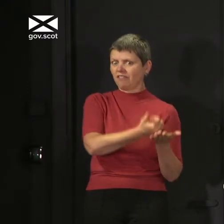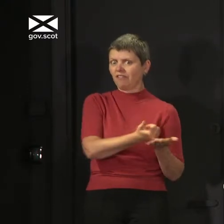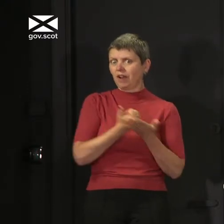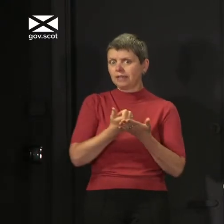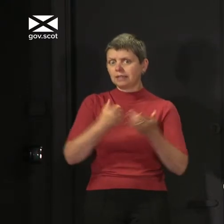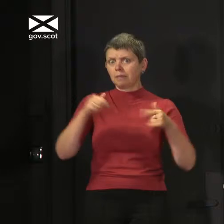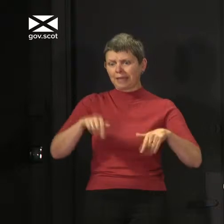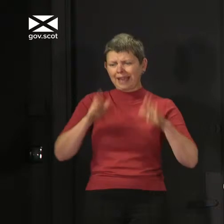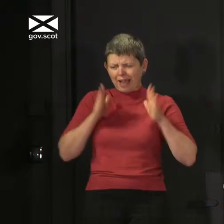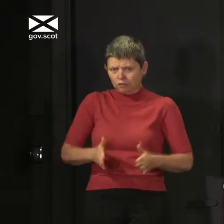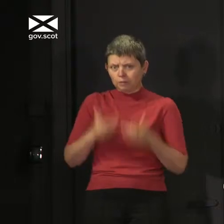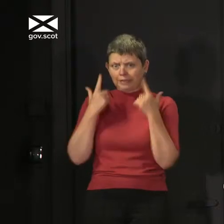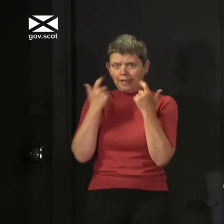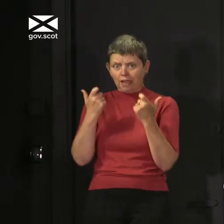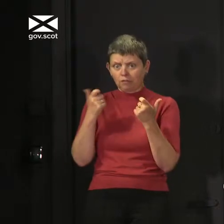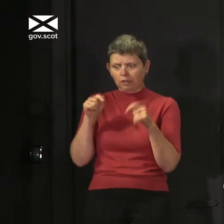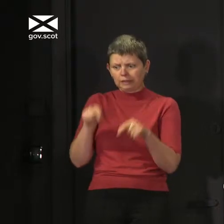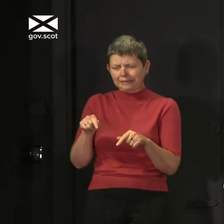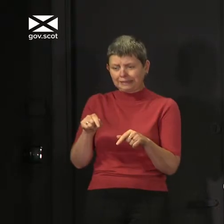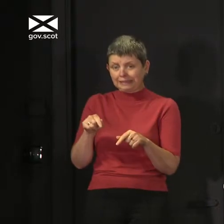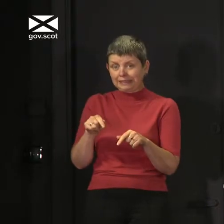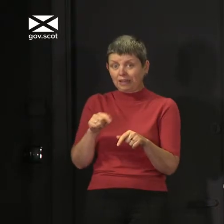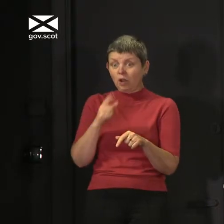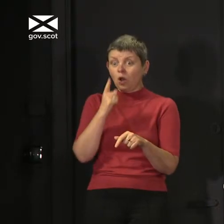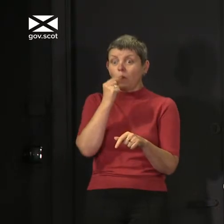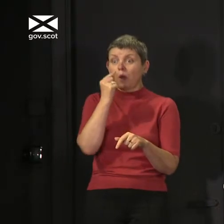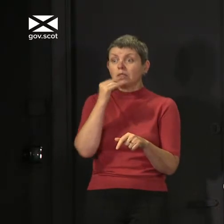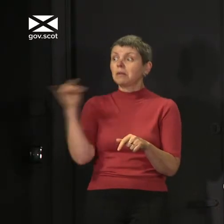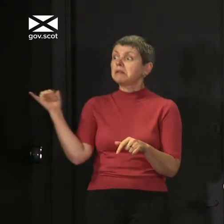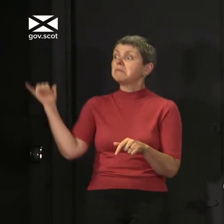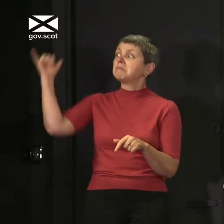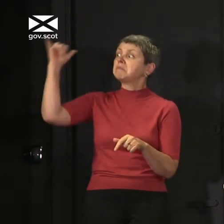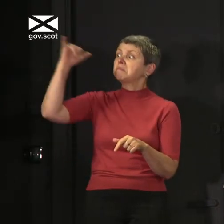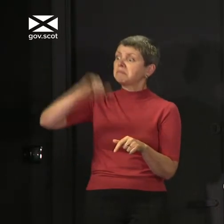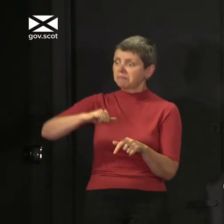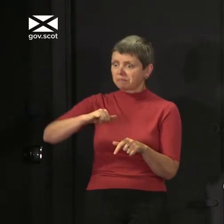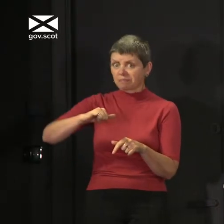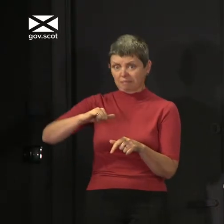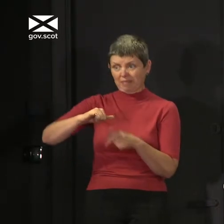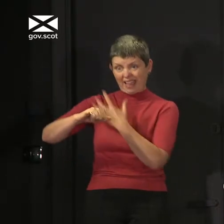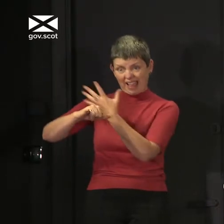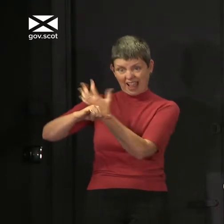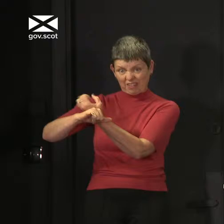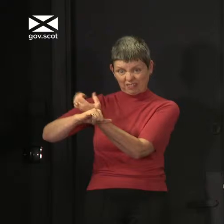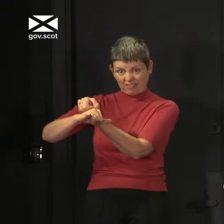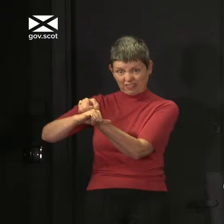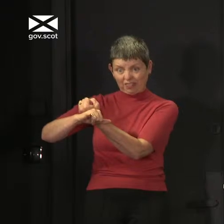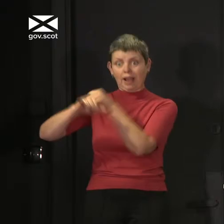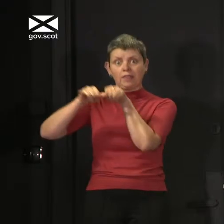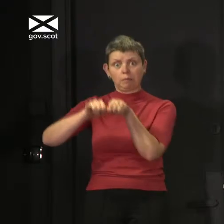management of, is the possibility of new cases of the virus coming into Scotland from outside.